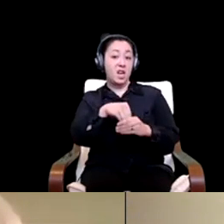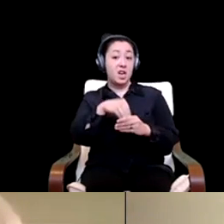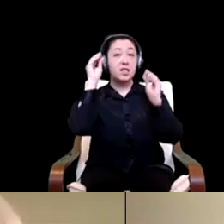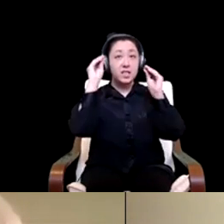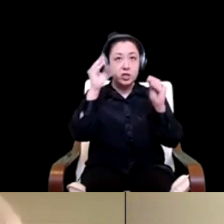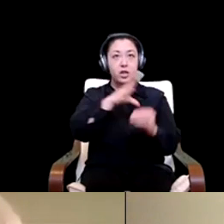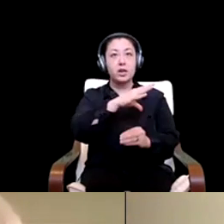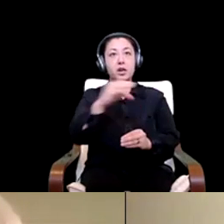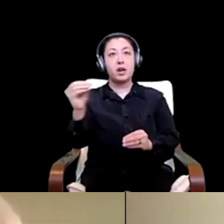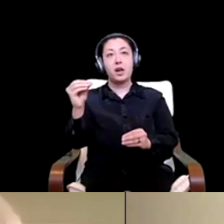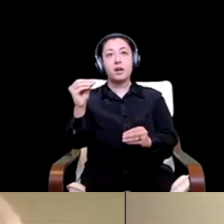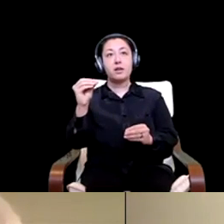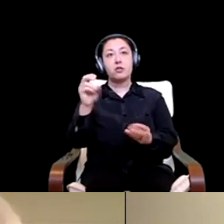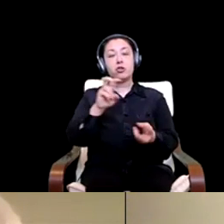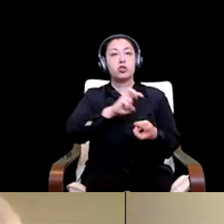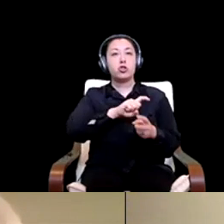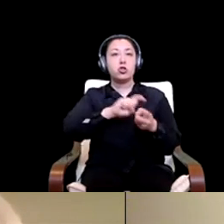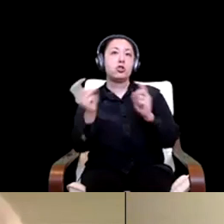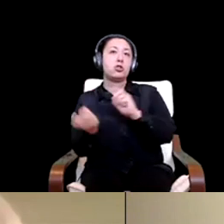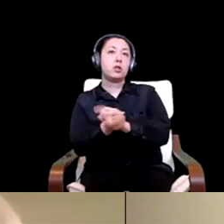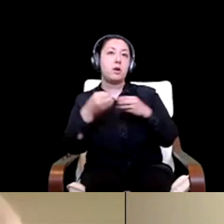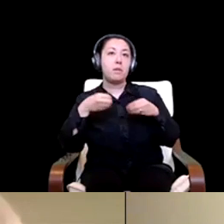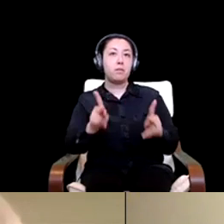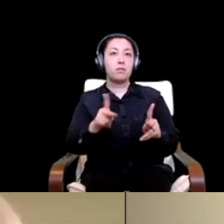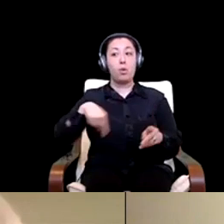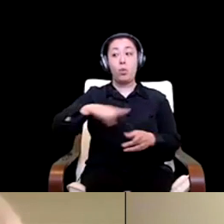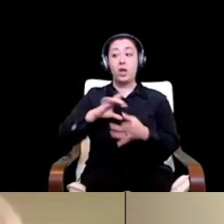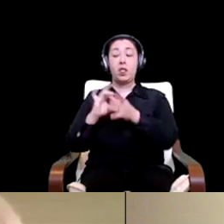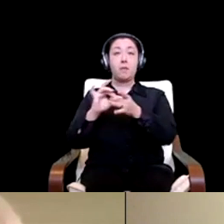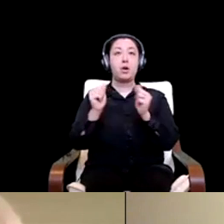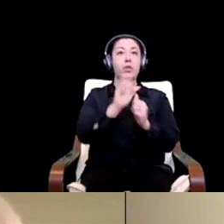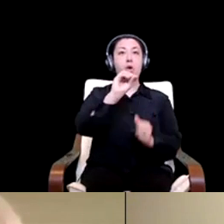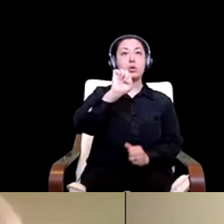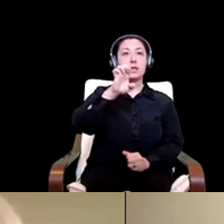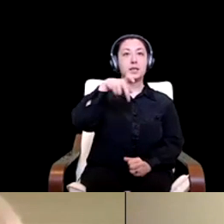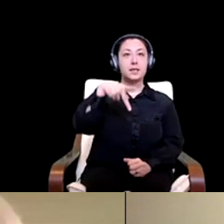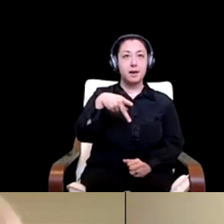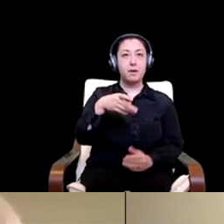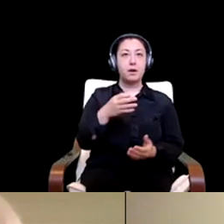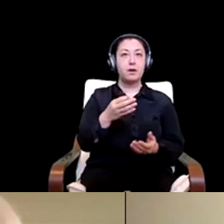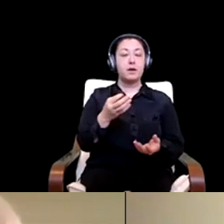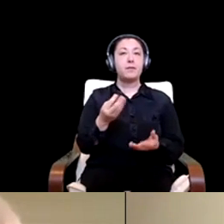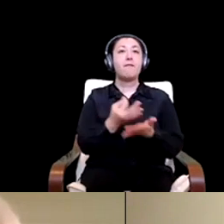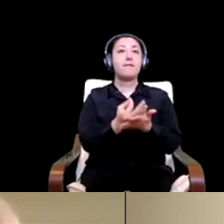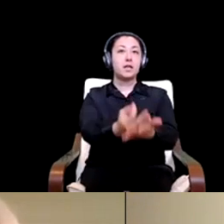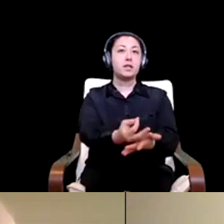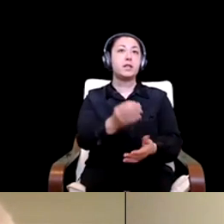They also collaborate with OCEP funded parent training and information centers. The state